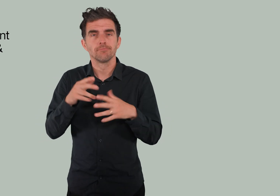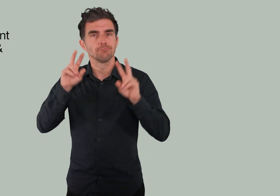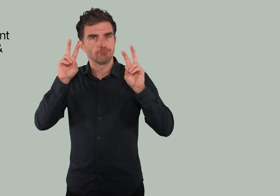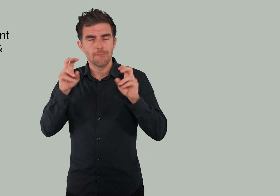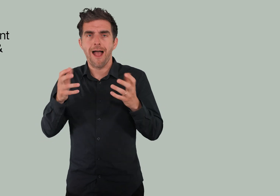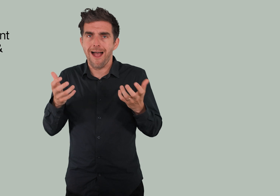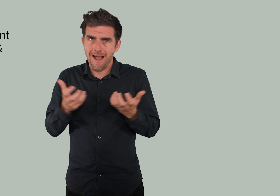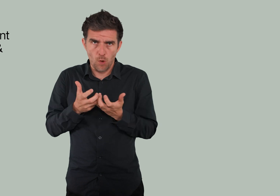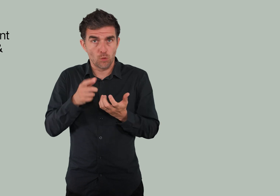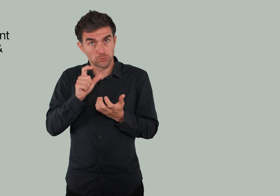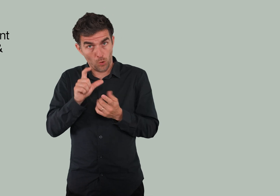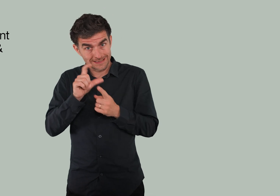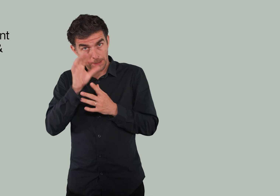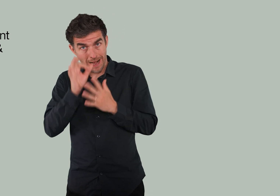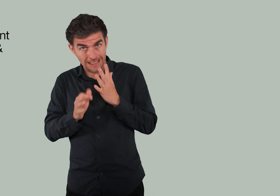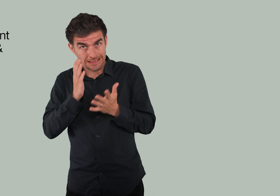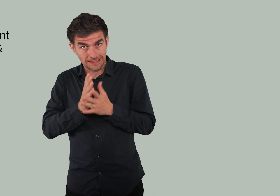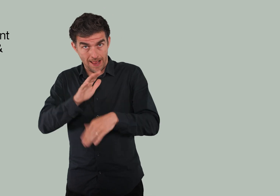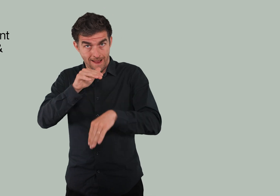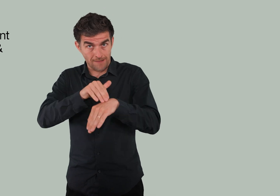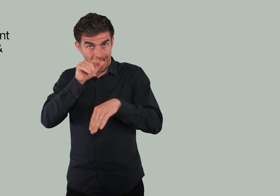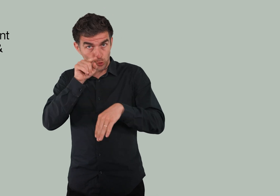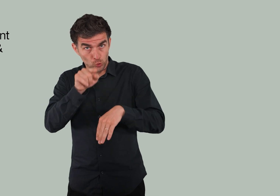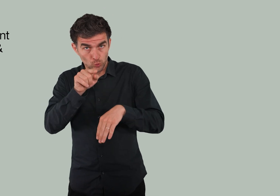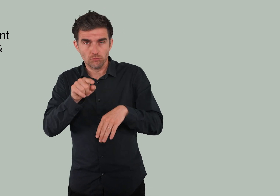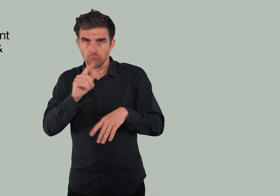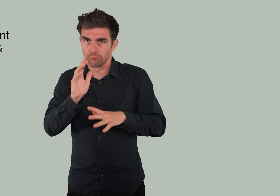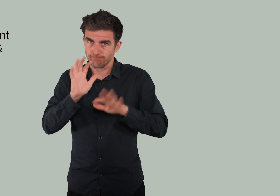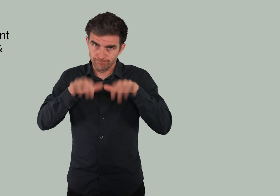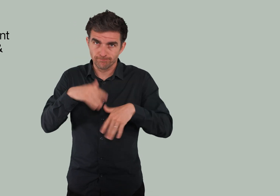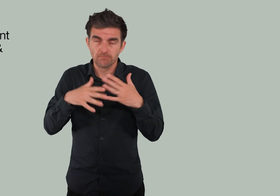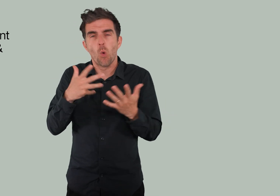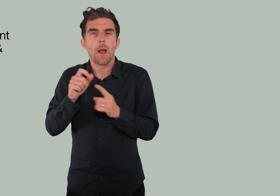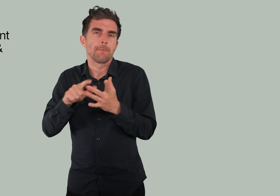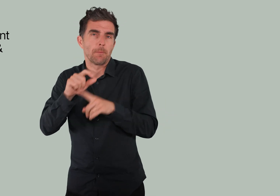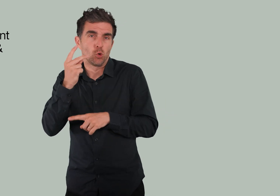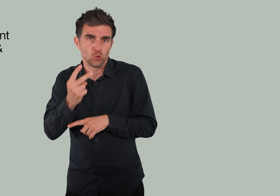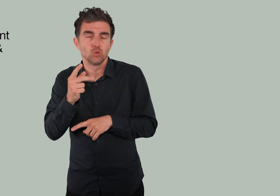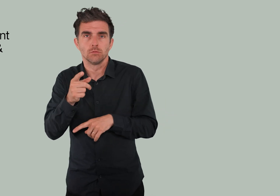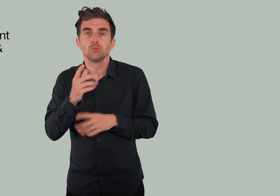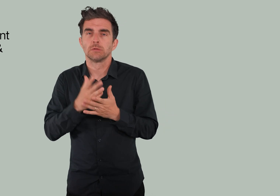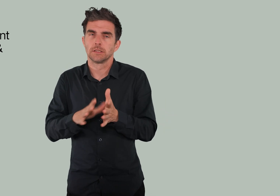“How your disability affects you”, or PIP2, form is a particularly